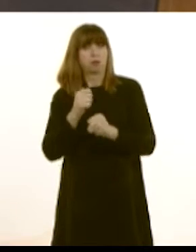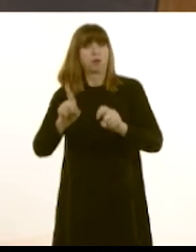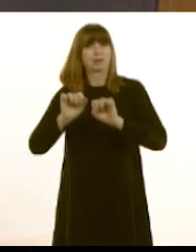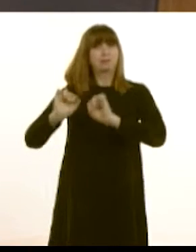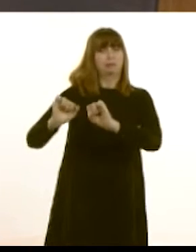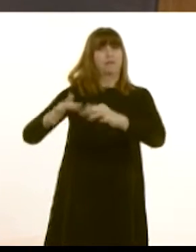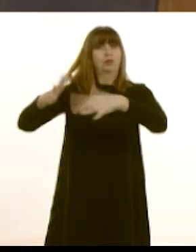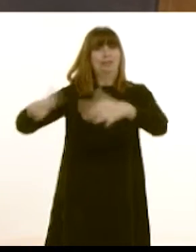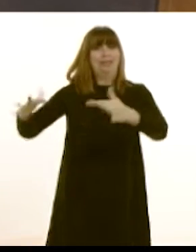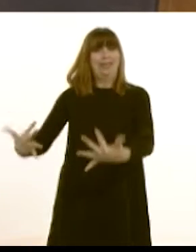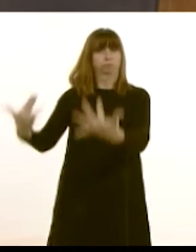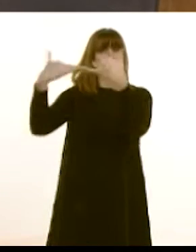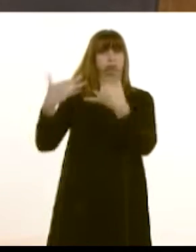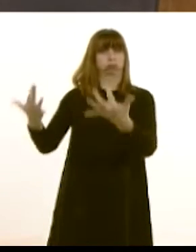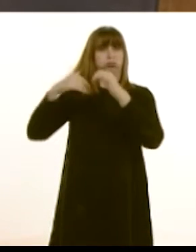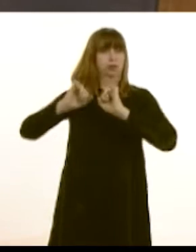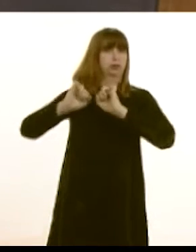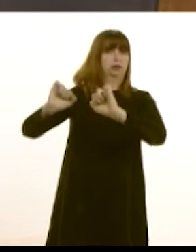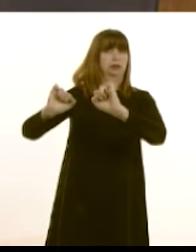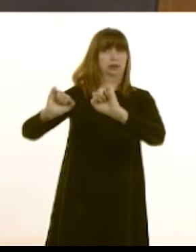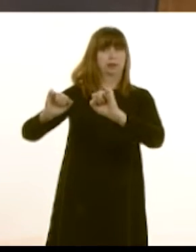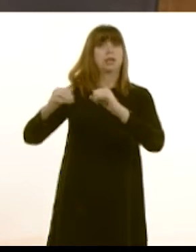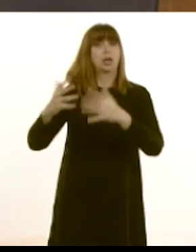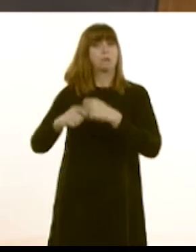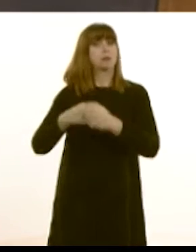They have substantially lowered the flood risk in the village.